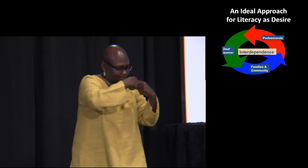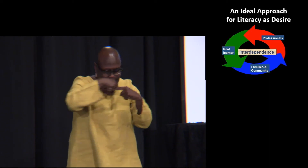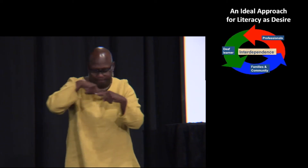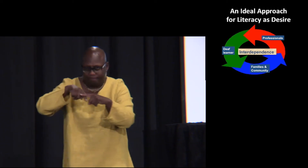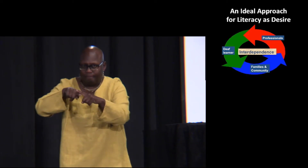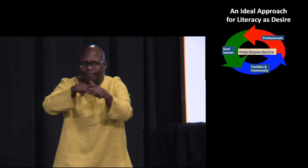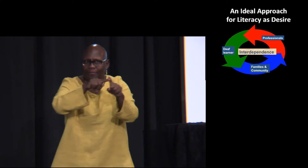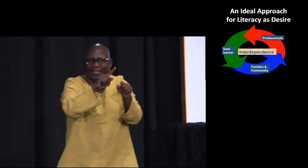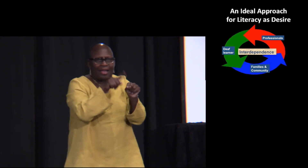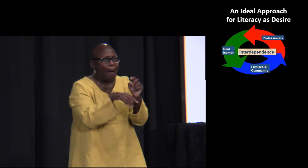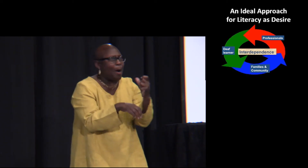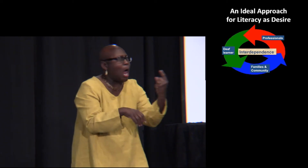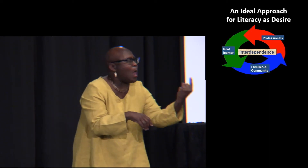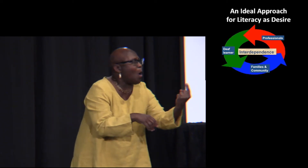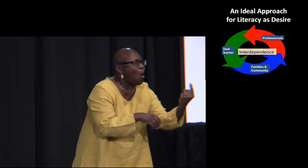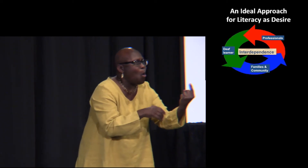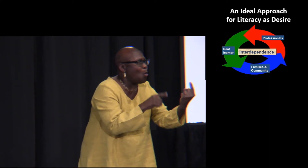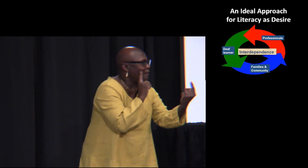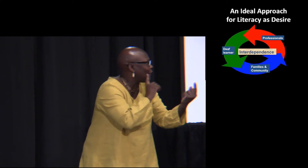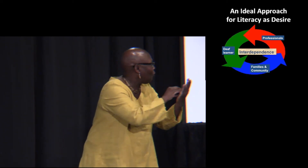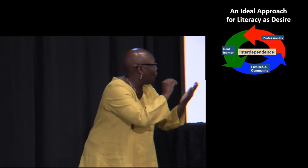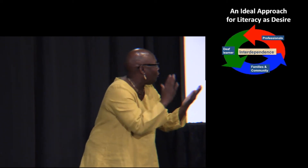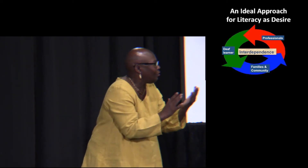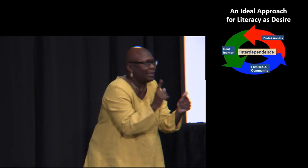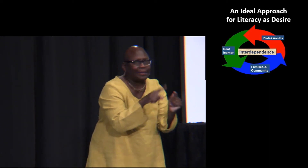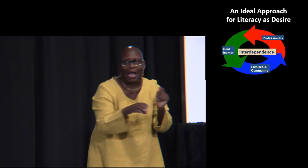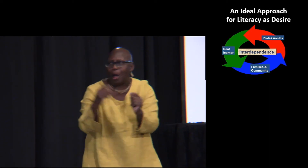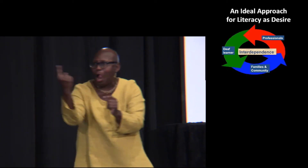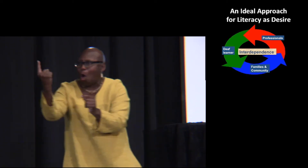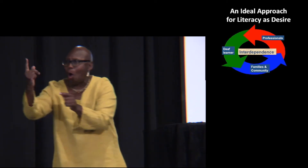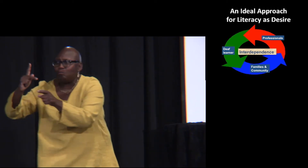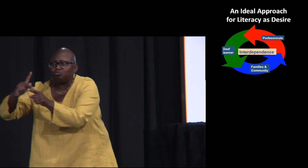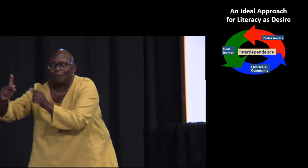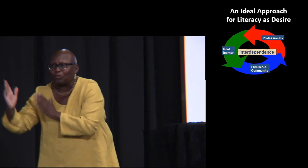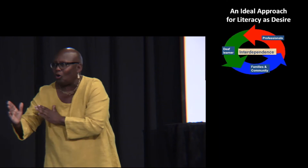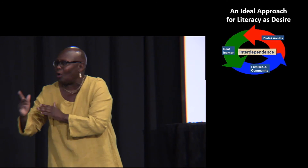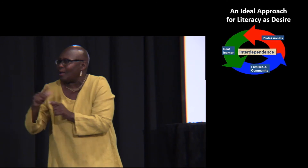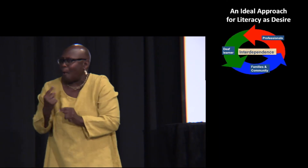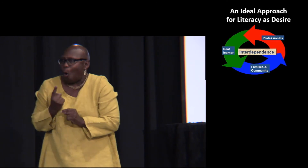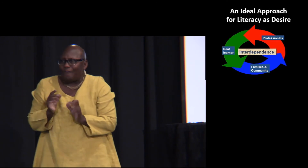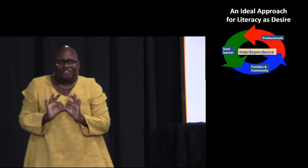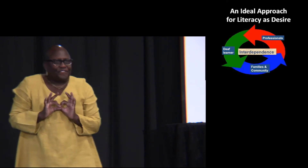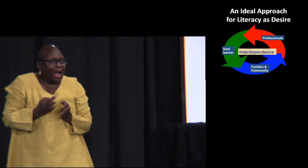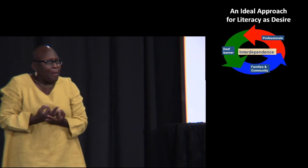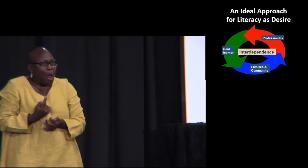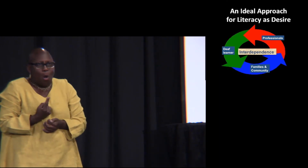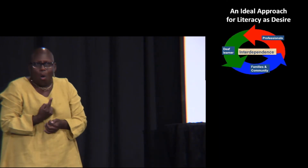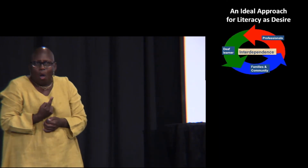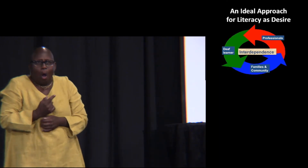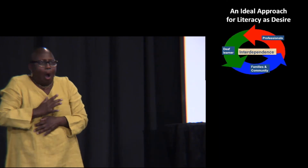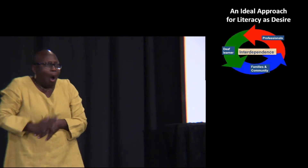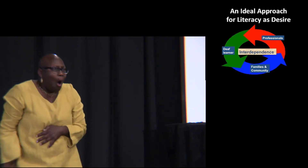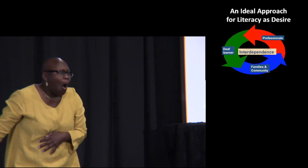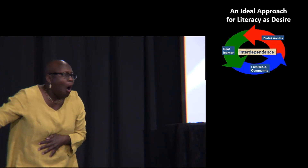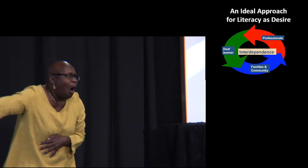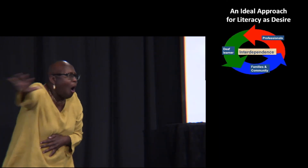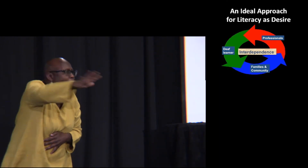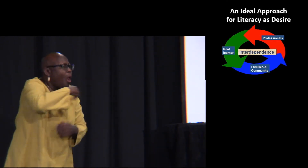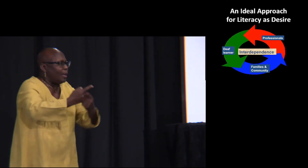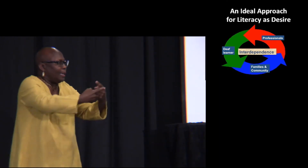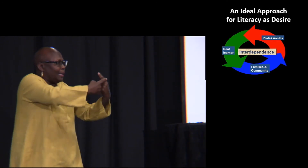What is the ideal approach. For literacy as desire, it is to be the work of